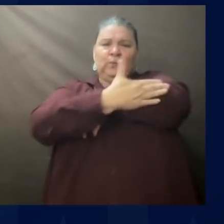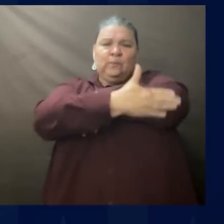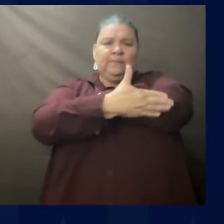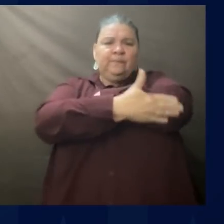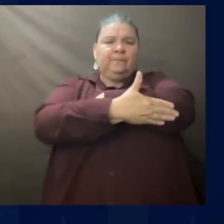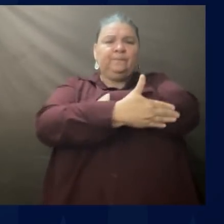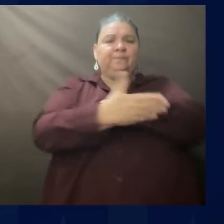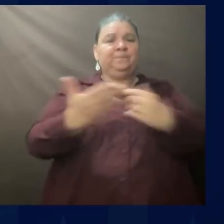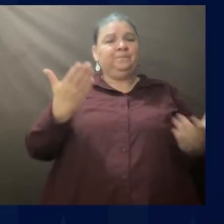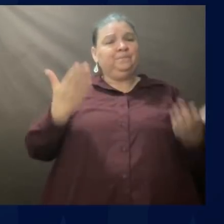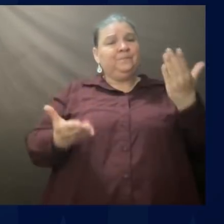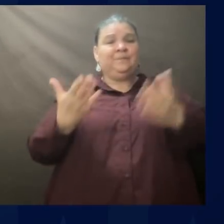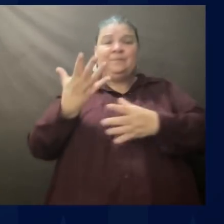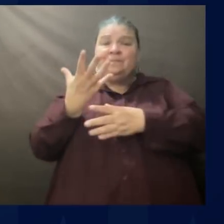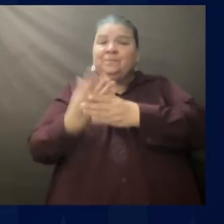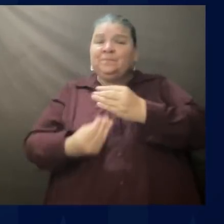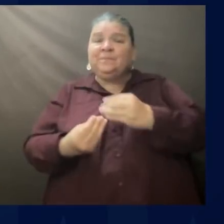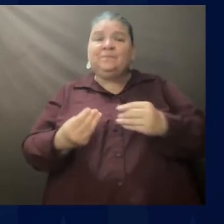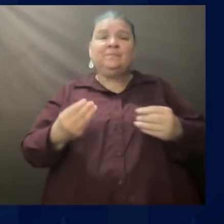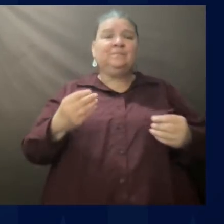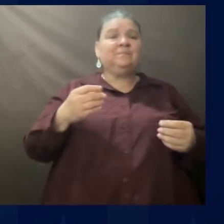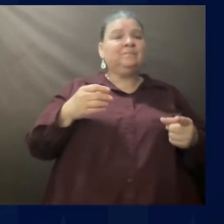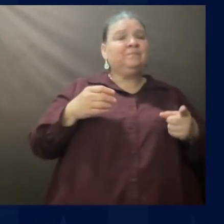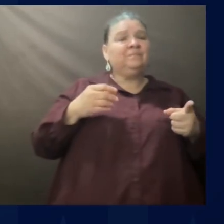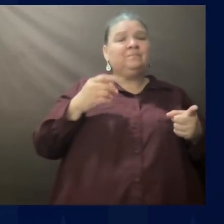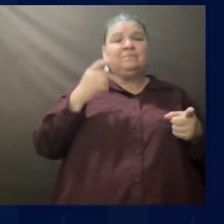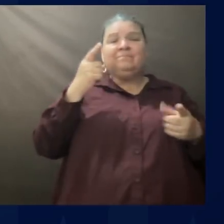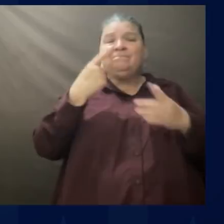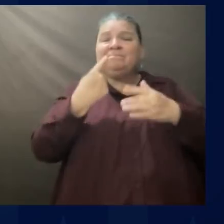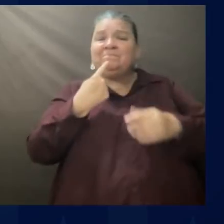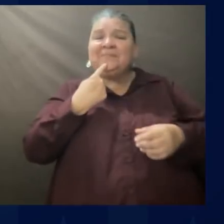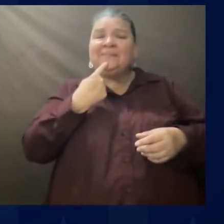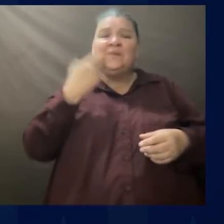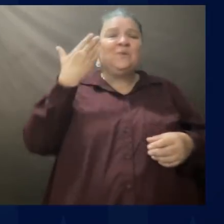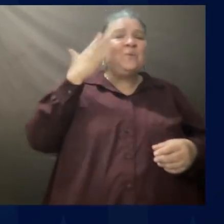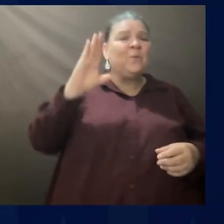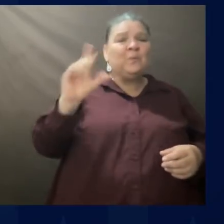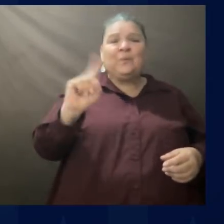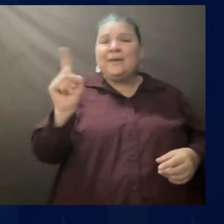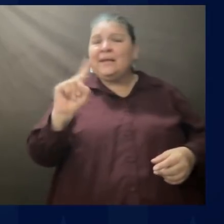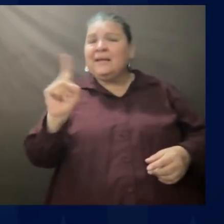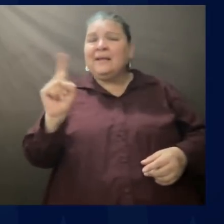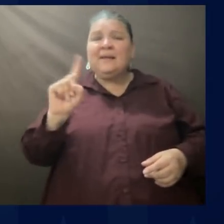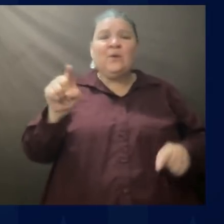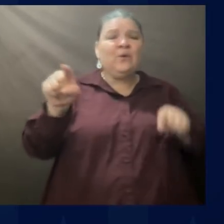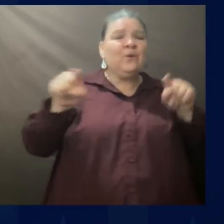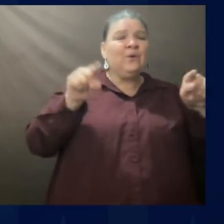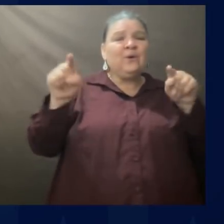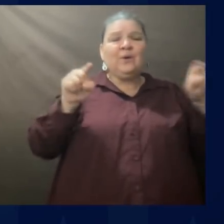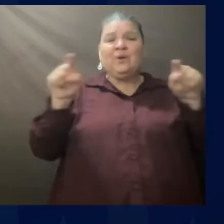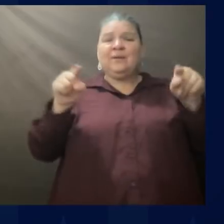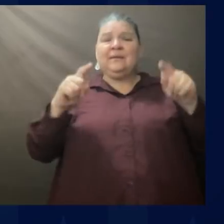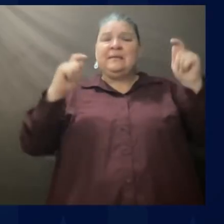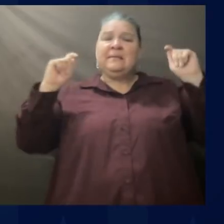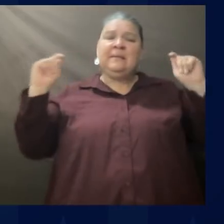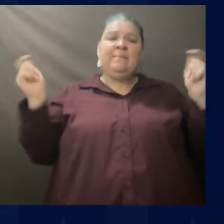I know the ceremonies reopen that black hole in the center of your chest that just pulls you in, suffocates you.